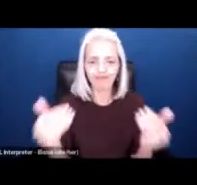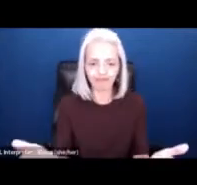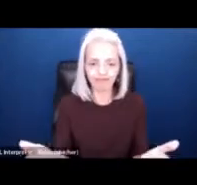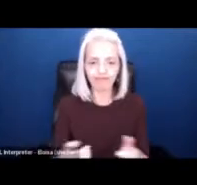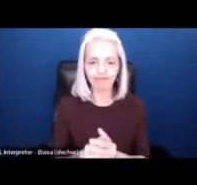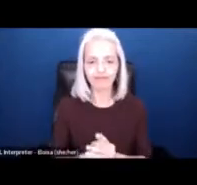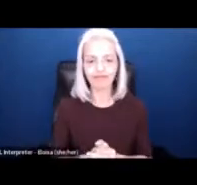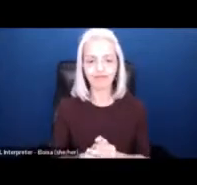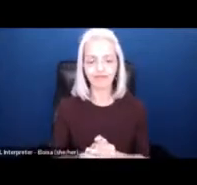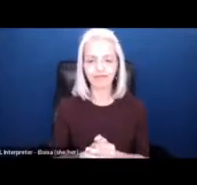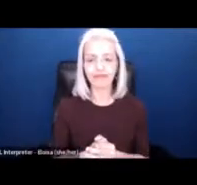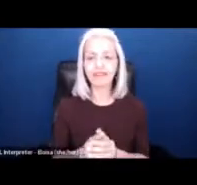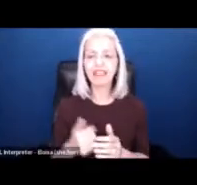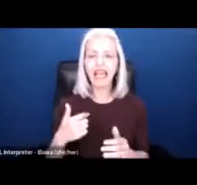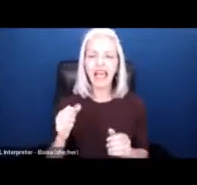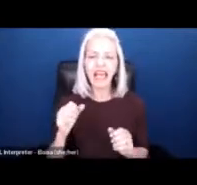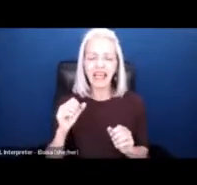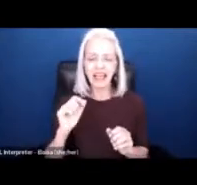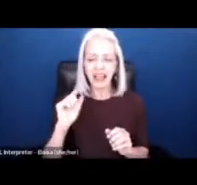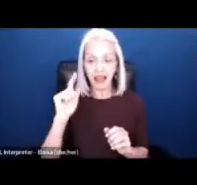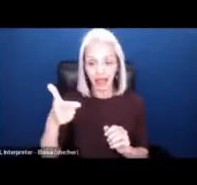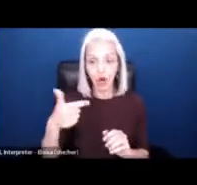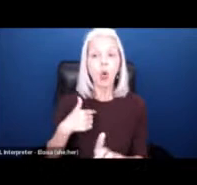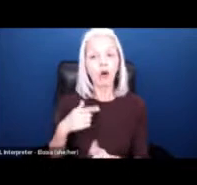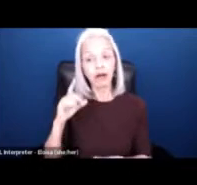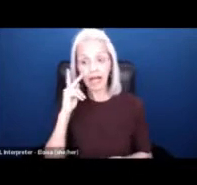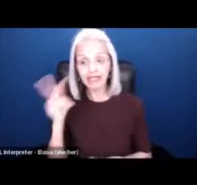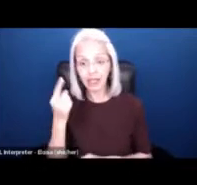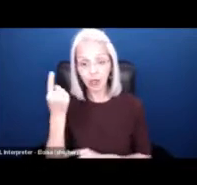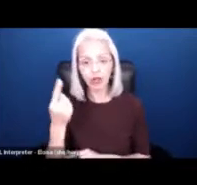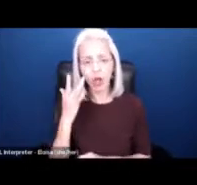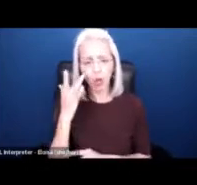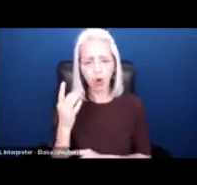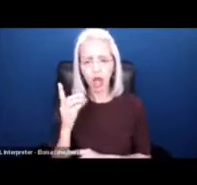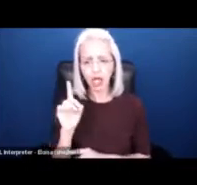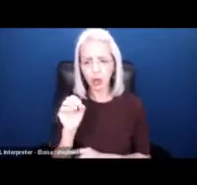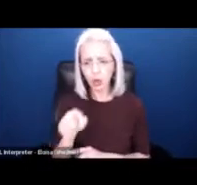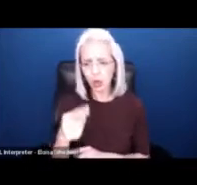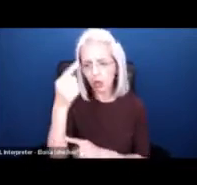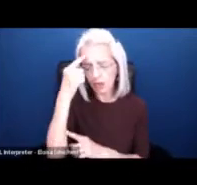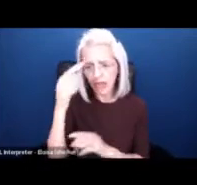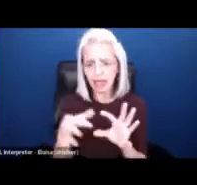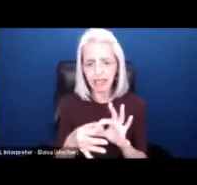come back and I can answer in the chat as well. Okay, I see why do you think there is such a disconnect with behavioral